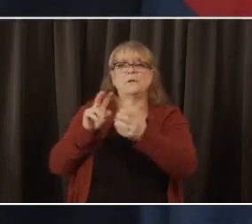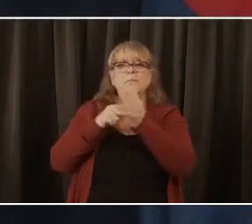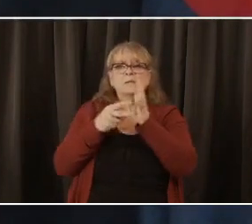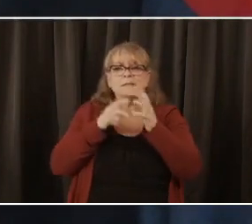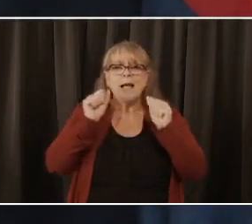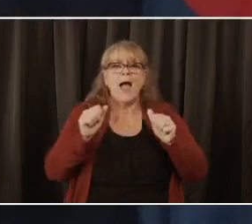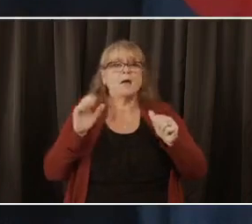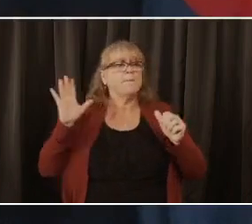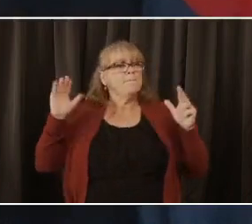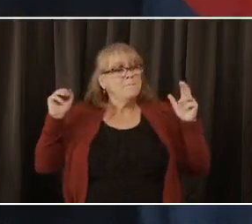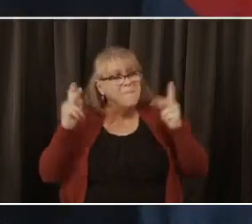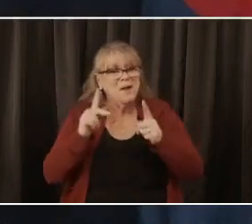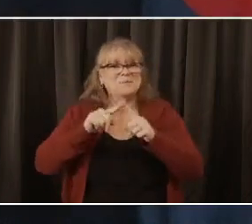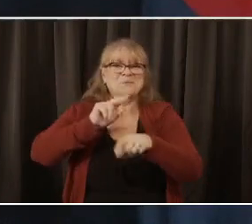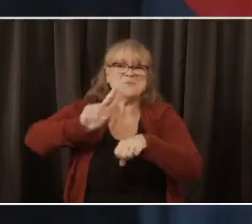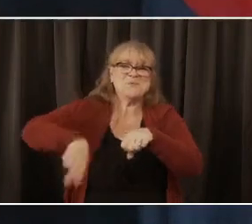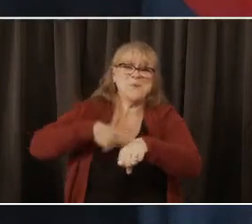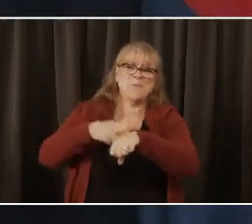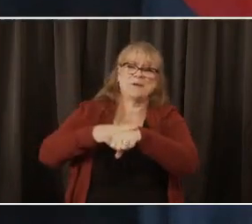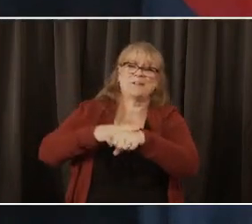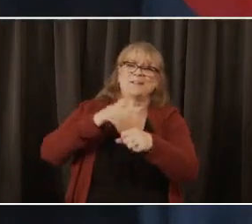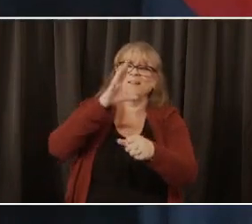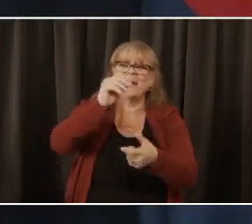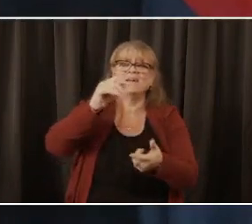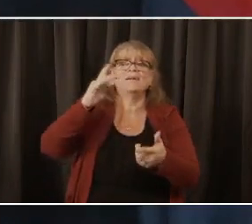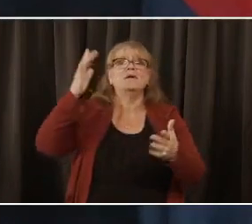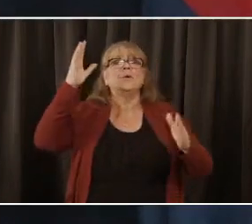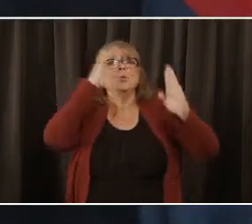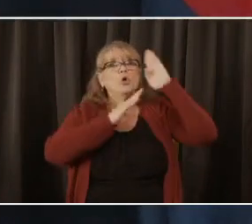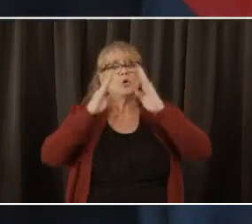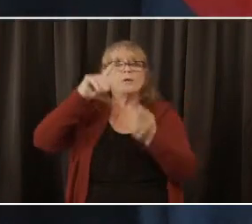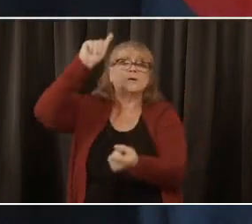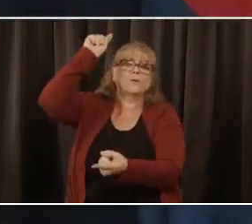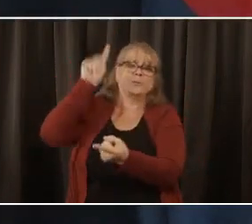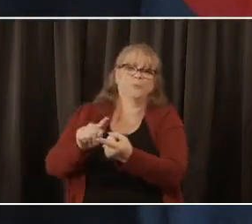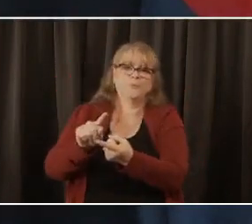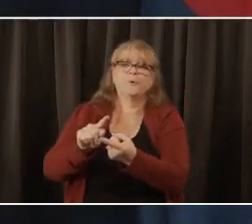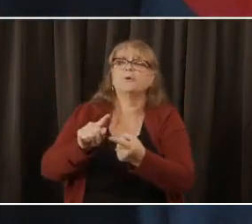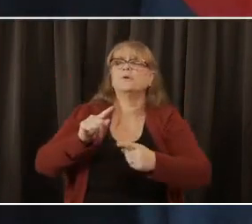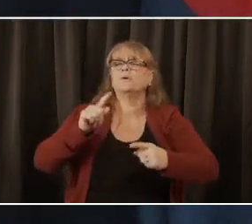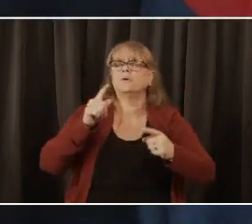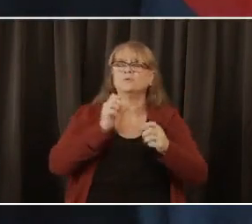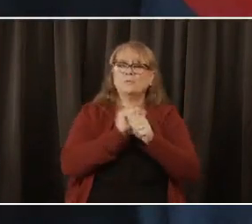Johnson and Johnson, and you can help empower others to do the same, empowering local control